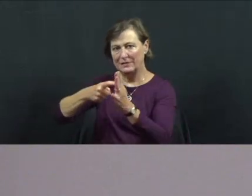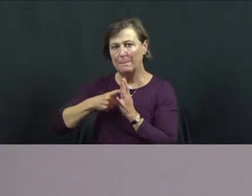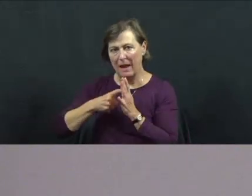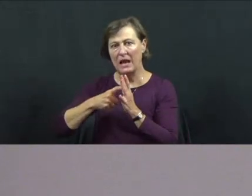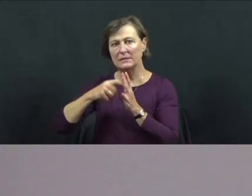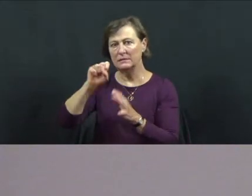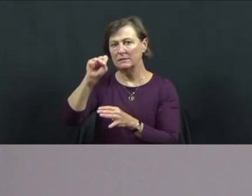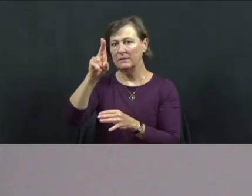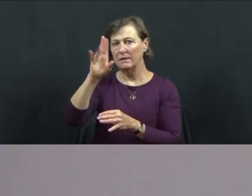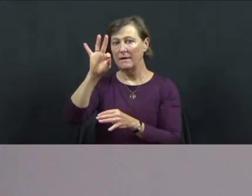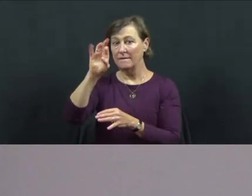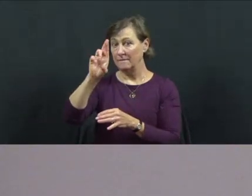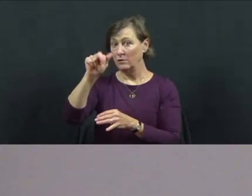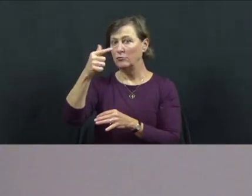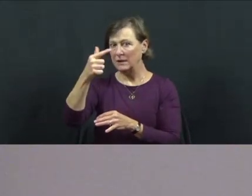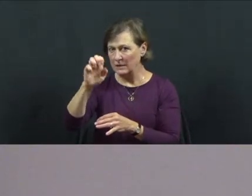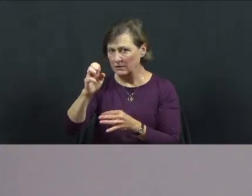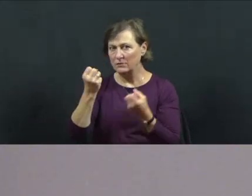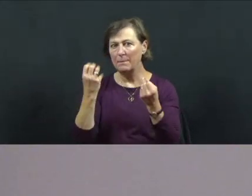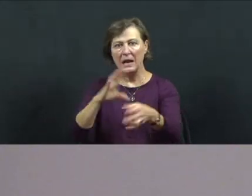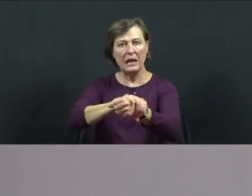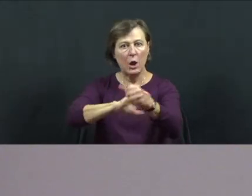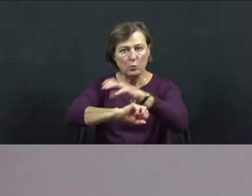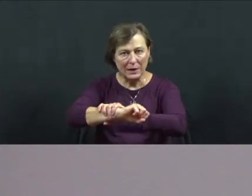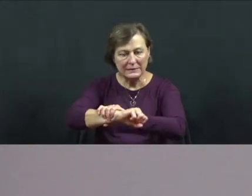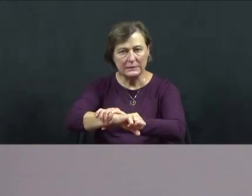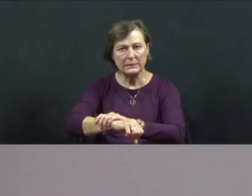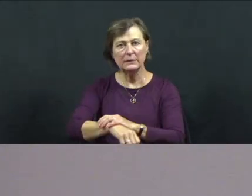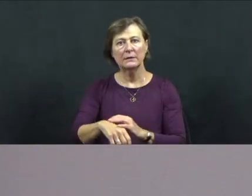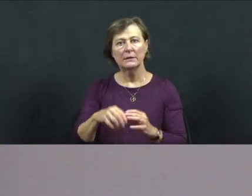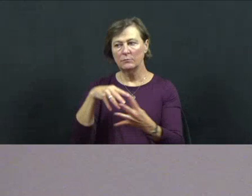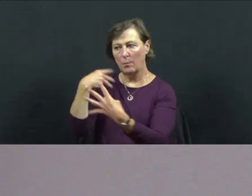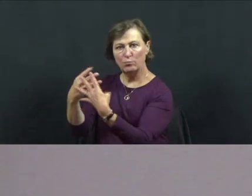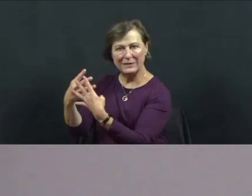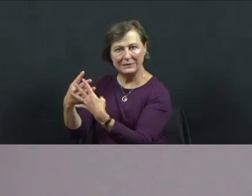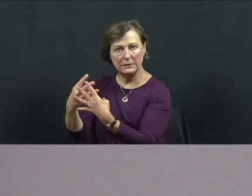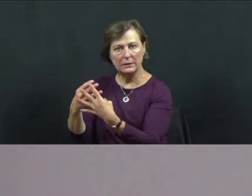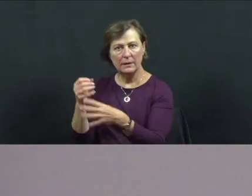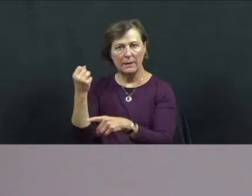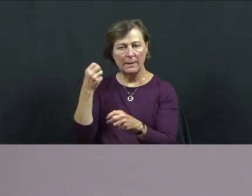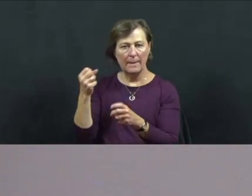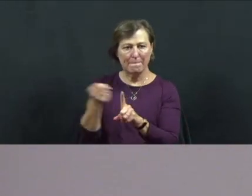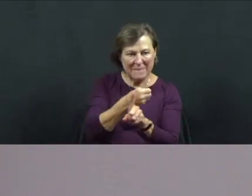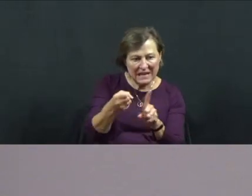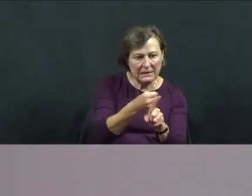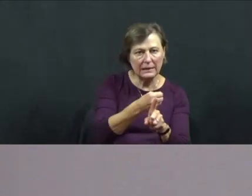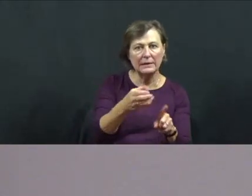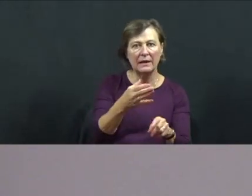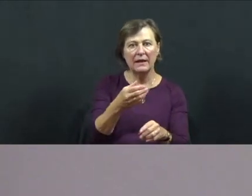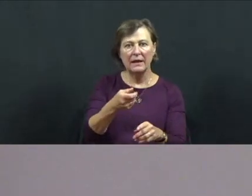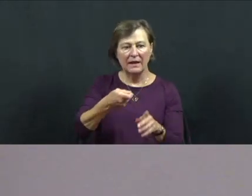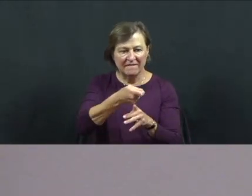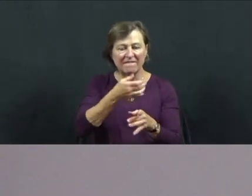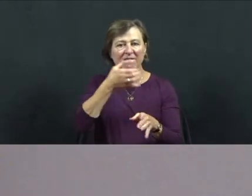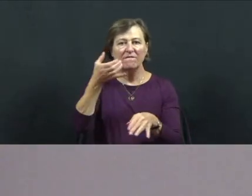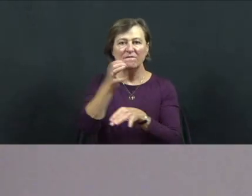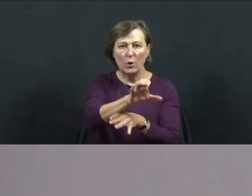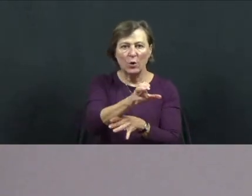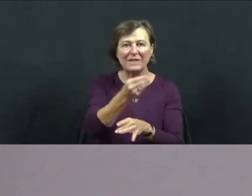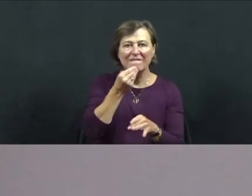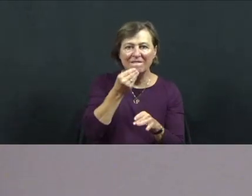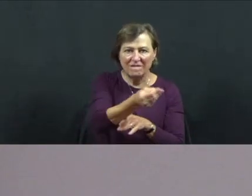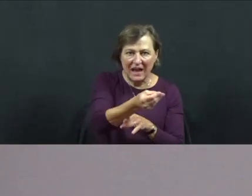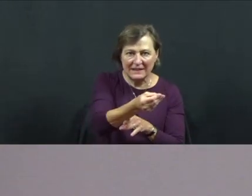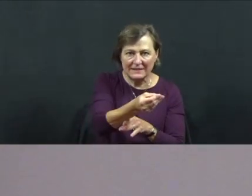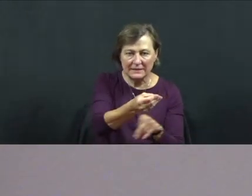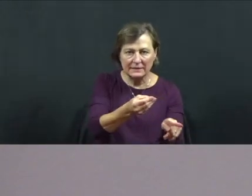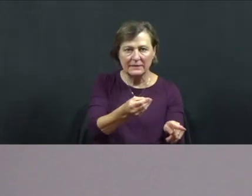imprisoned, beaten, and force-fed. But they did not give up.